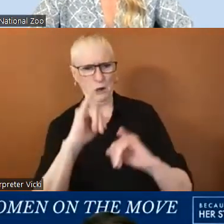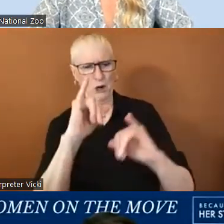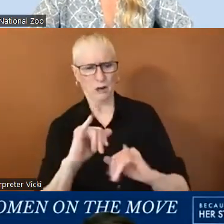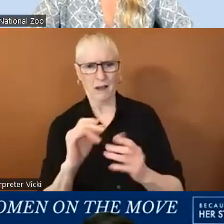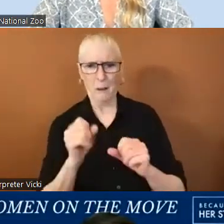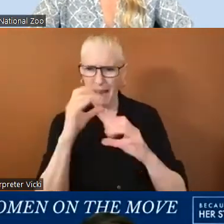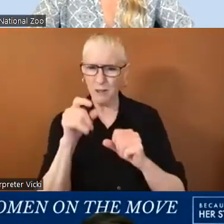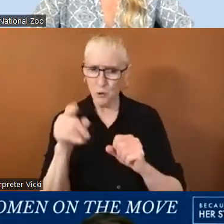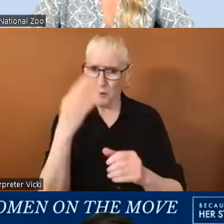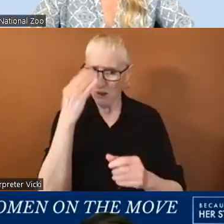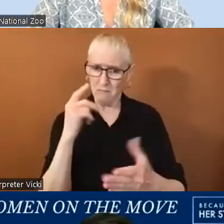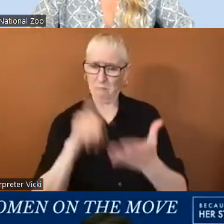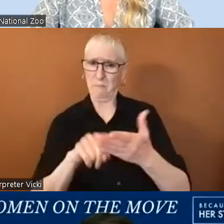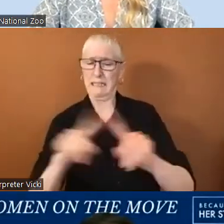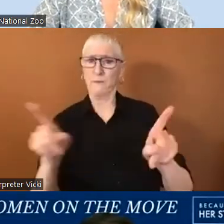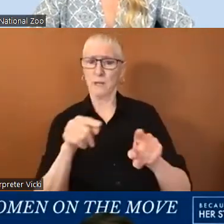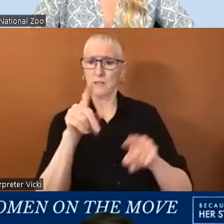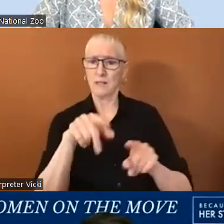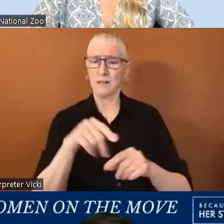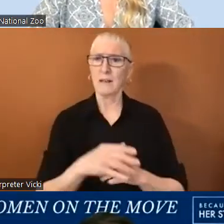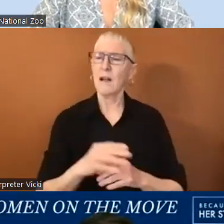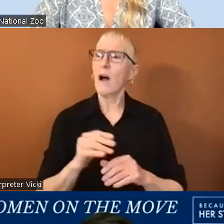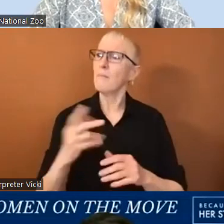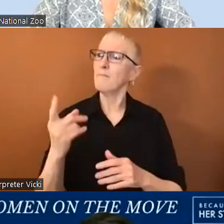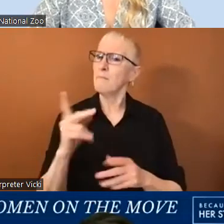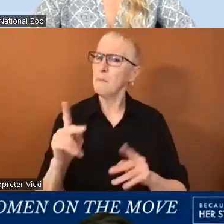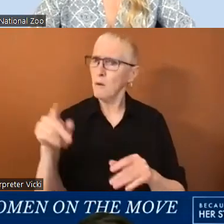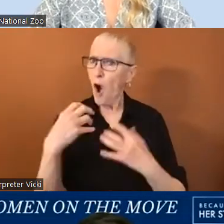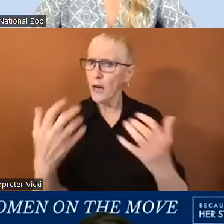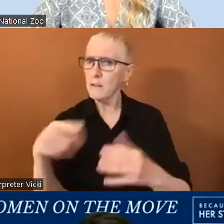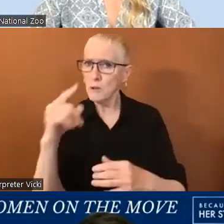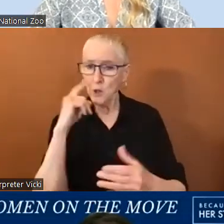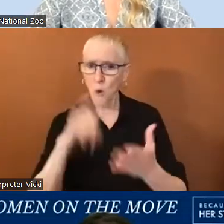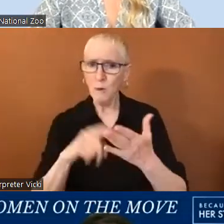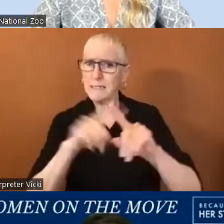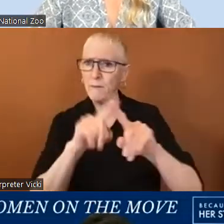can even tell them apart. Audience, do you notice any differences? Why don't you put them in the chat.